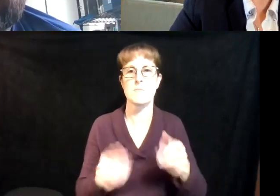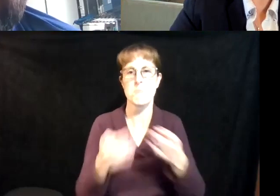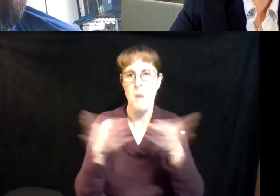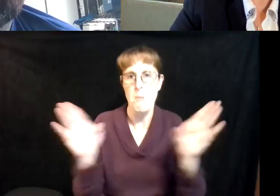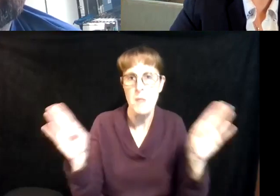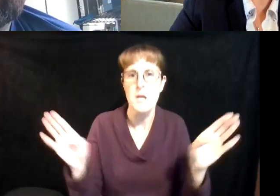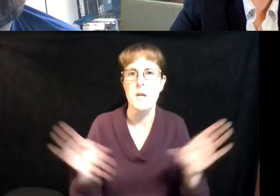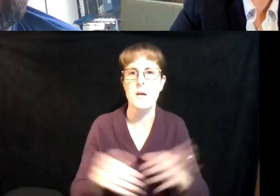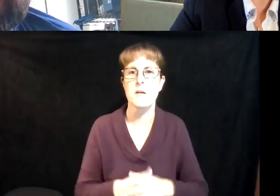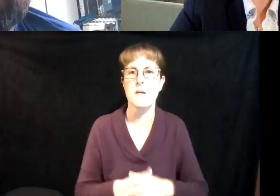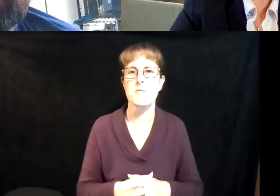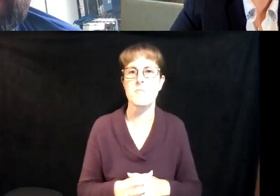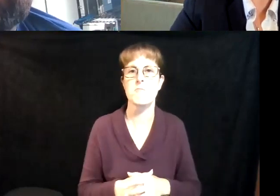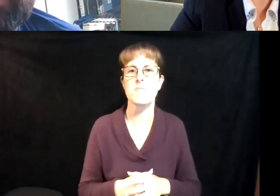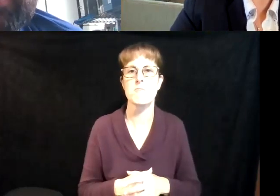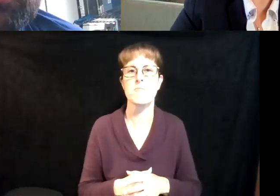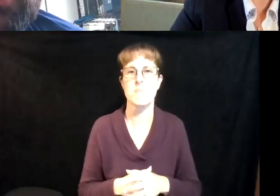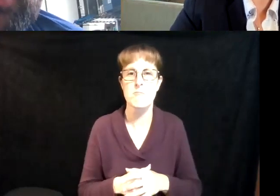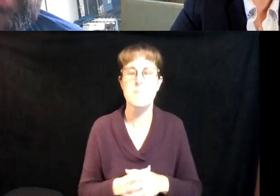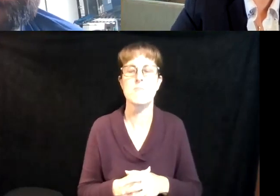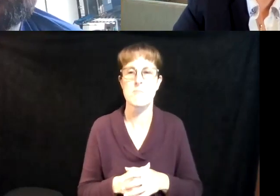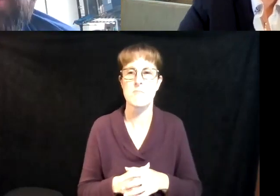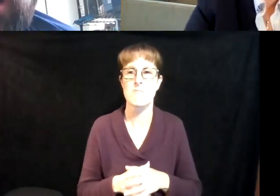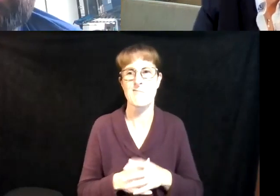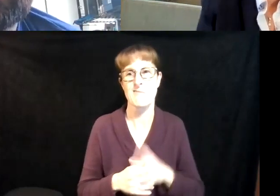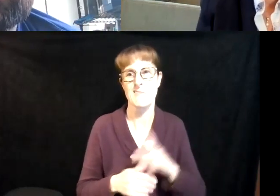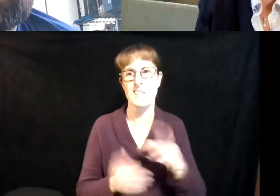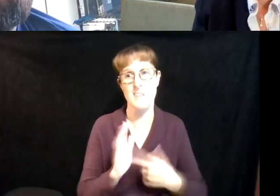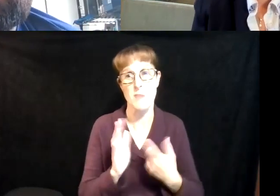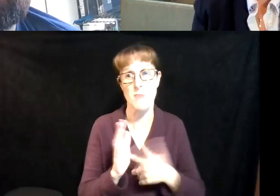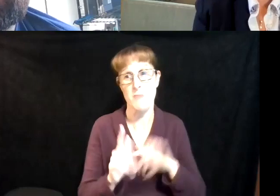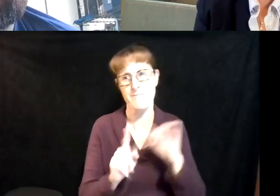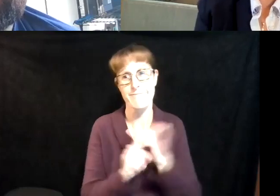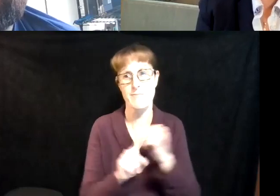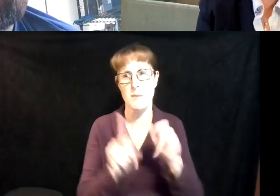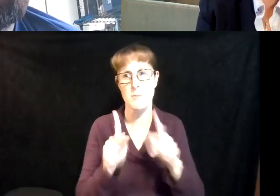the language of behavior modification is marvelously suited to